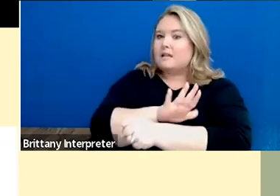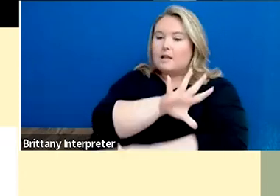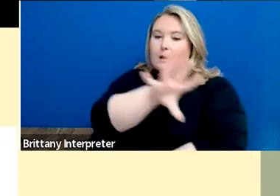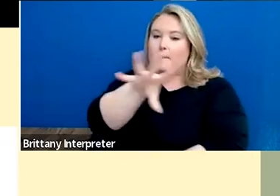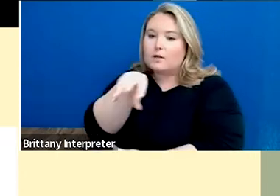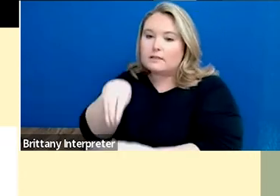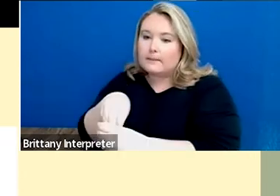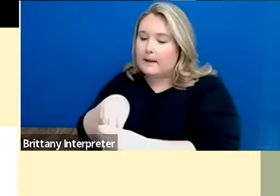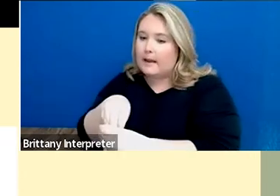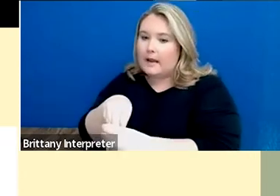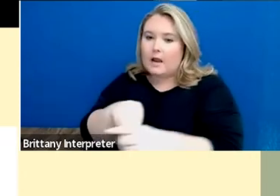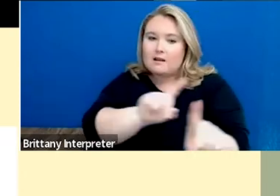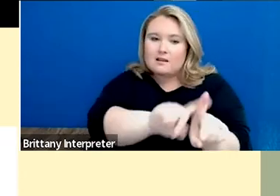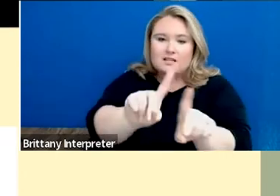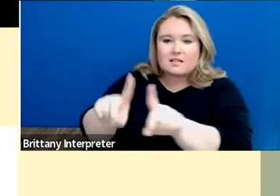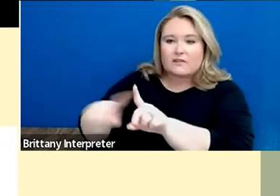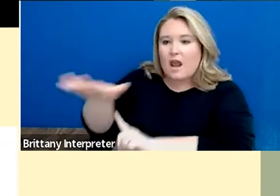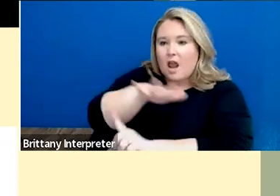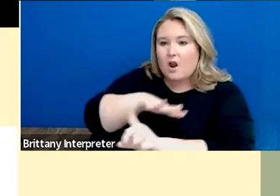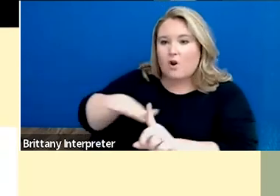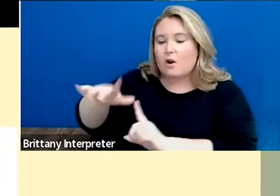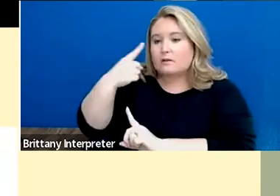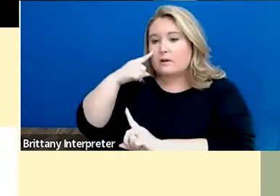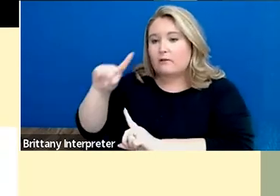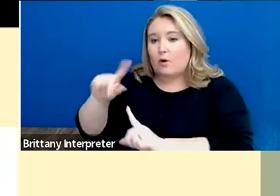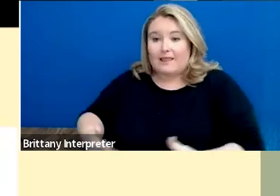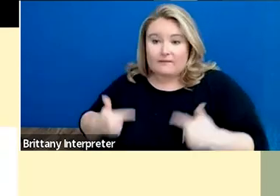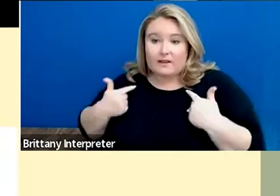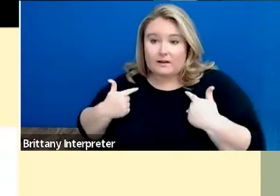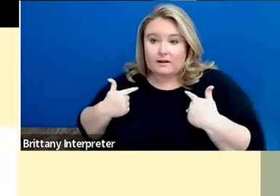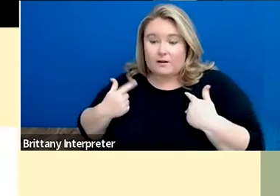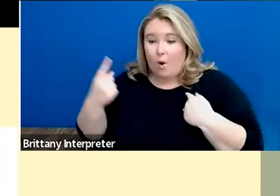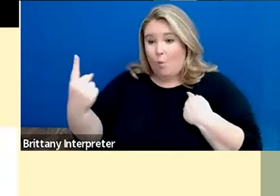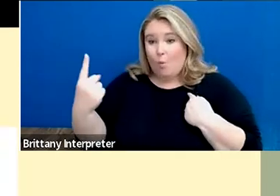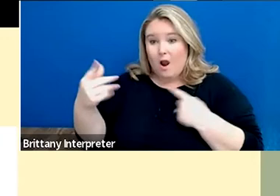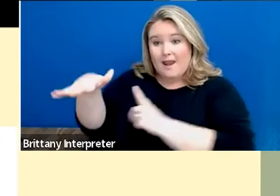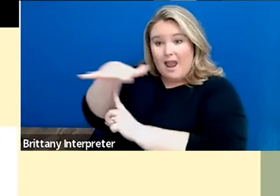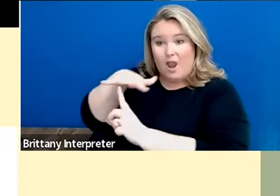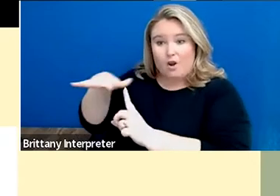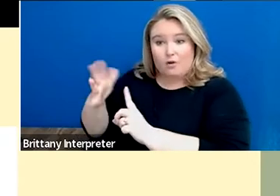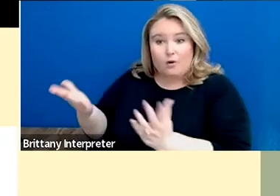of community living and housing is a major component of community living.